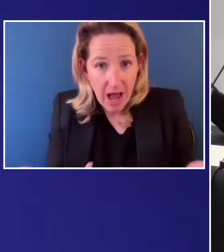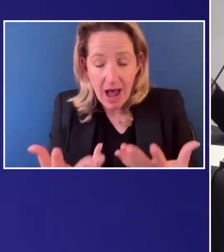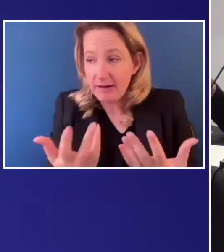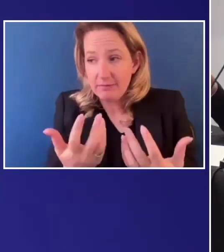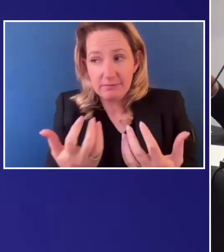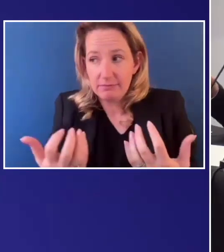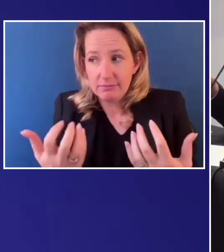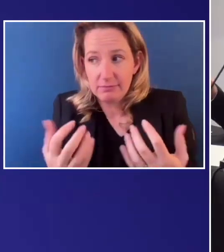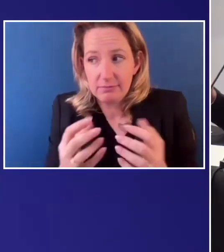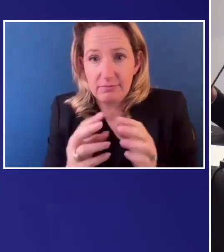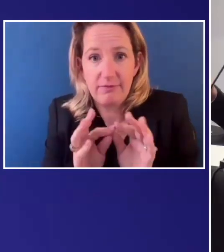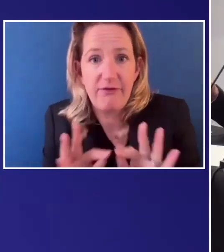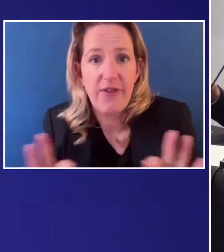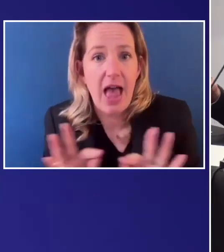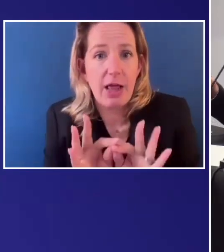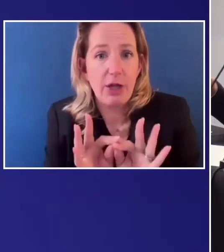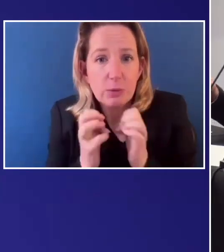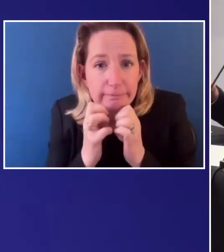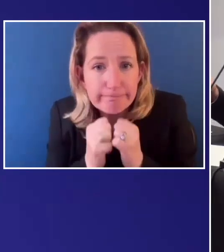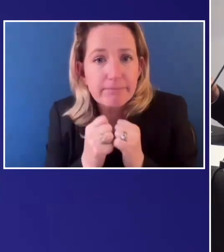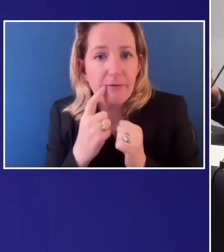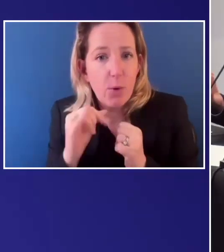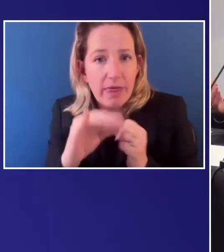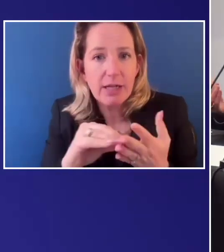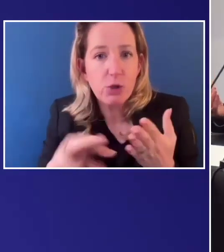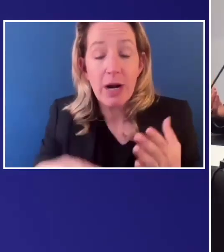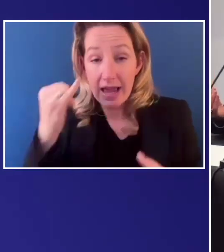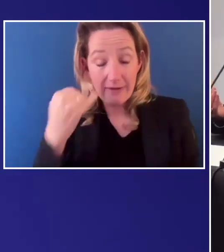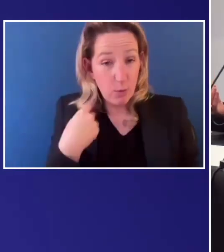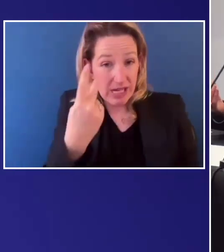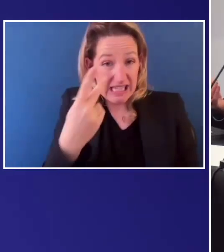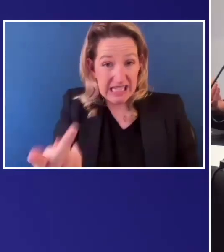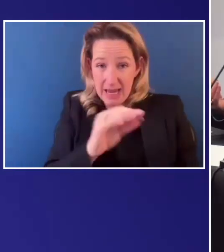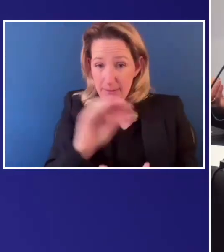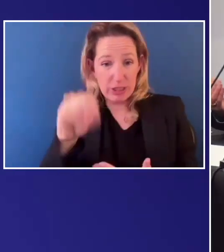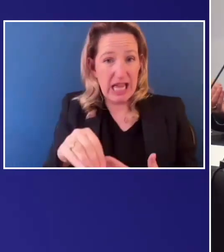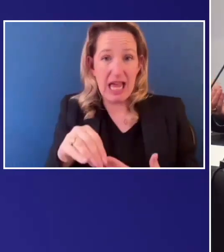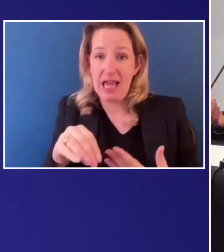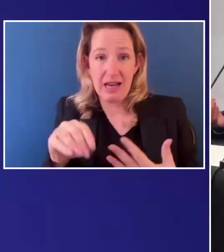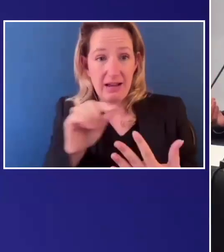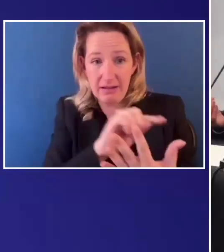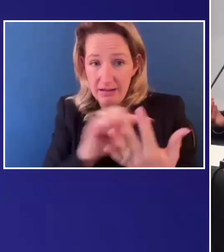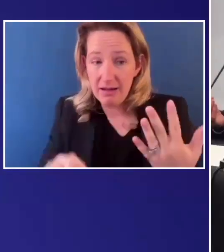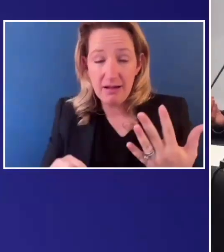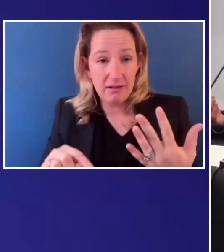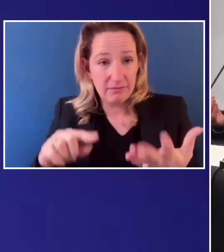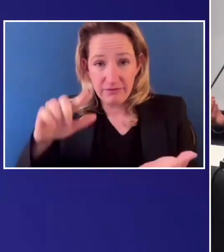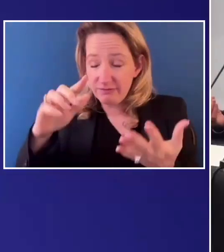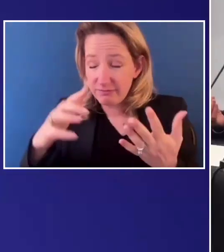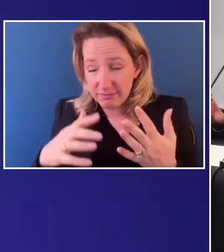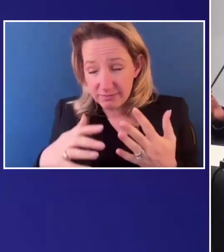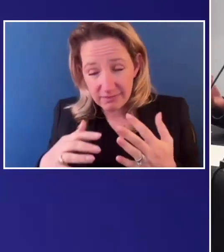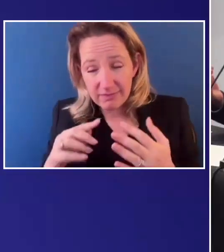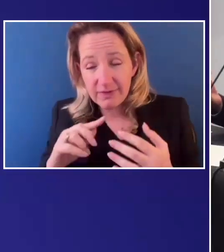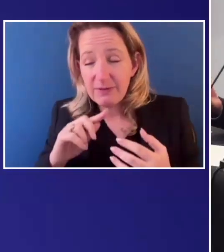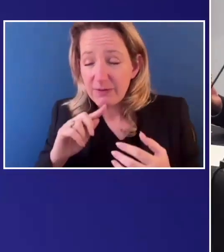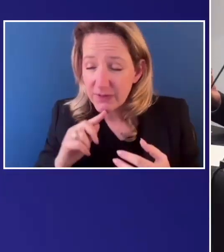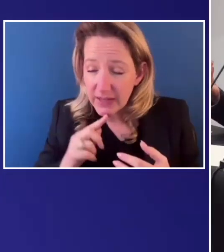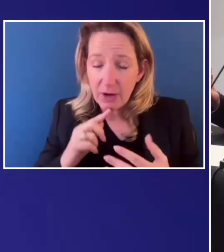And if we can demonstrate that and if we see a very high percentage are very low income, I think that helps us get to a